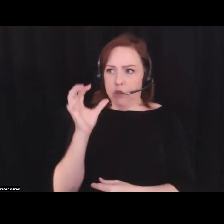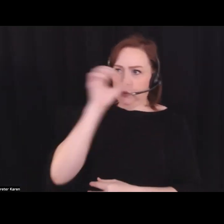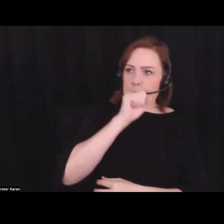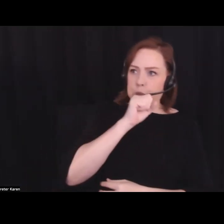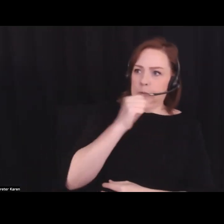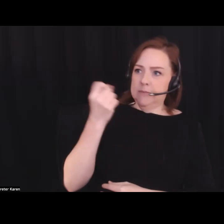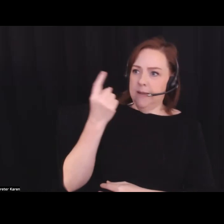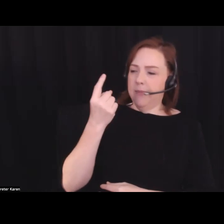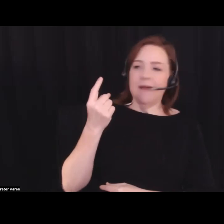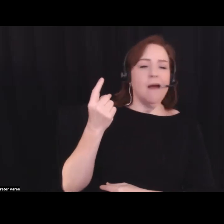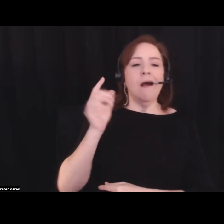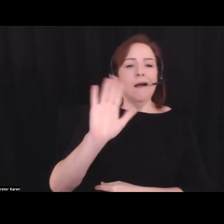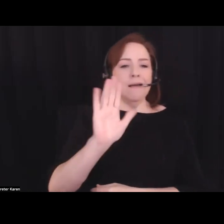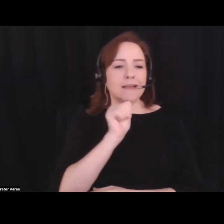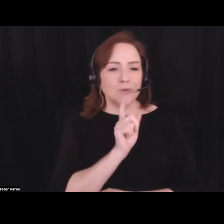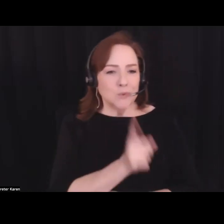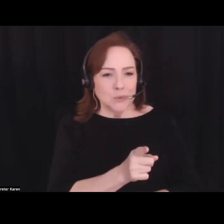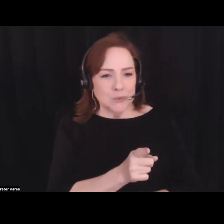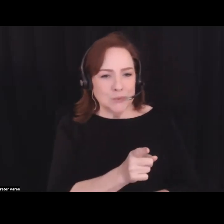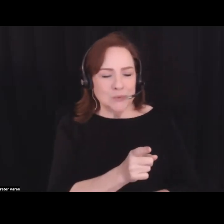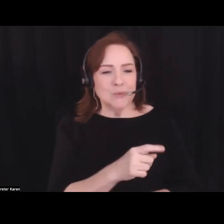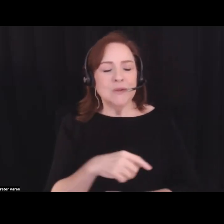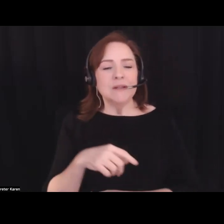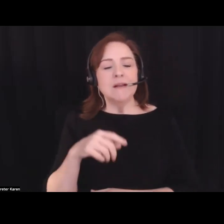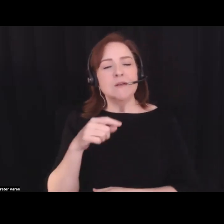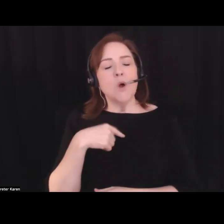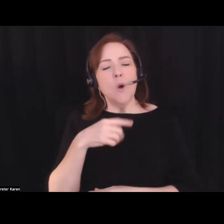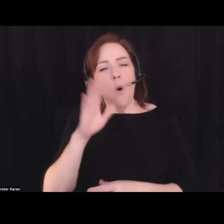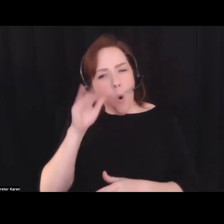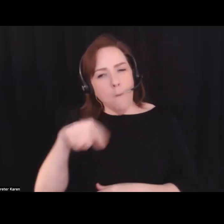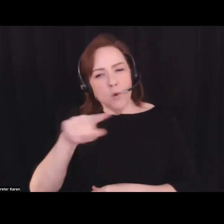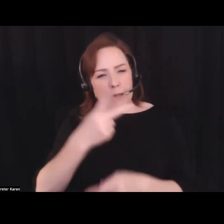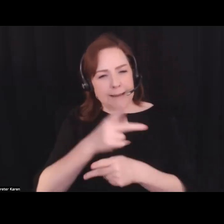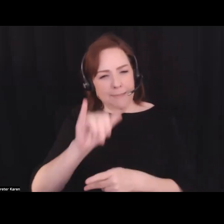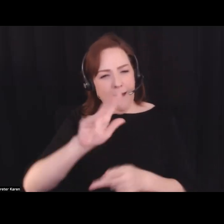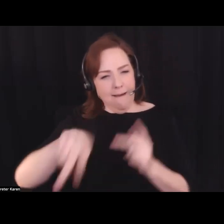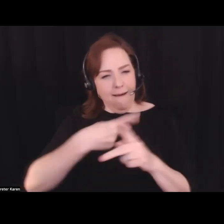that is not the case. so I hope you keep these types of bias in mind as I make comments about